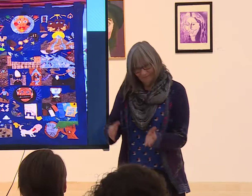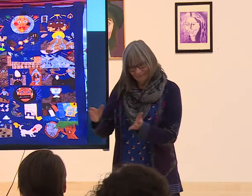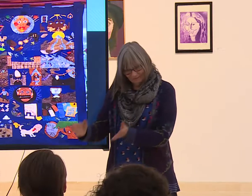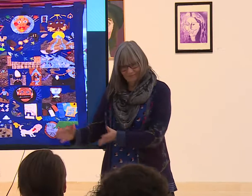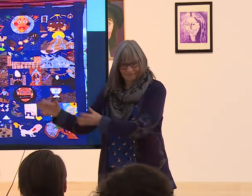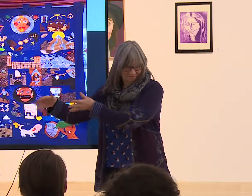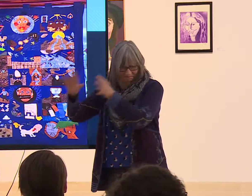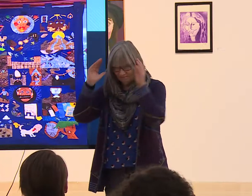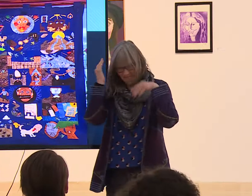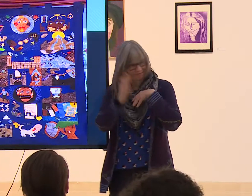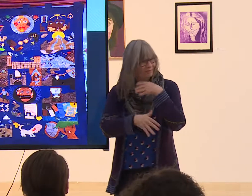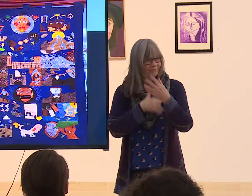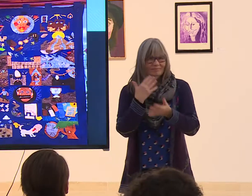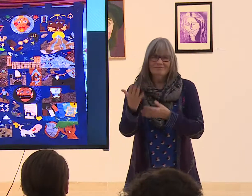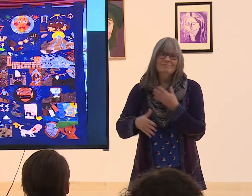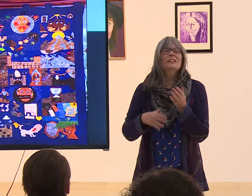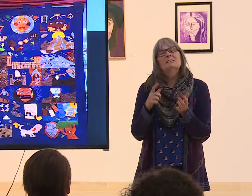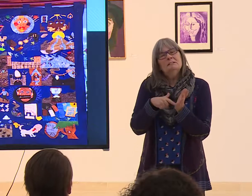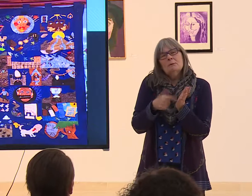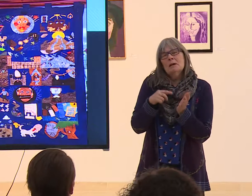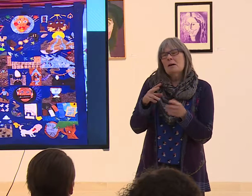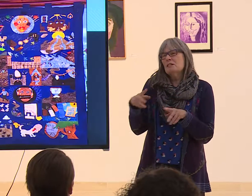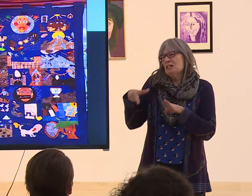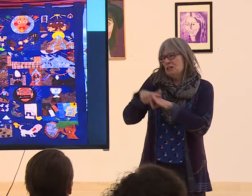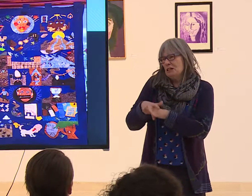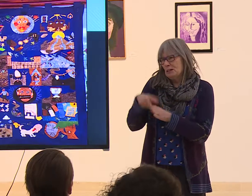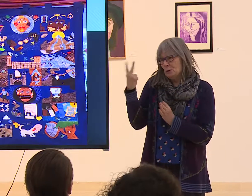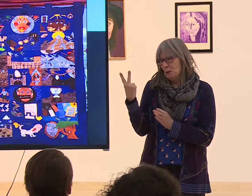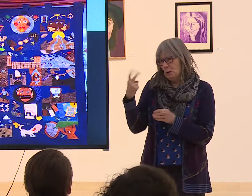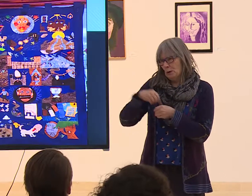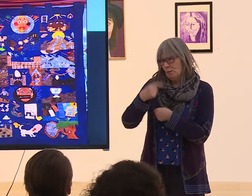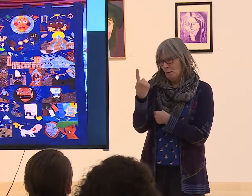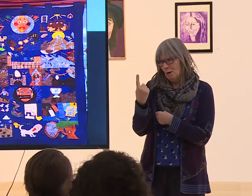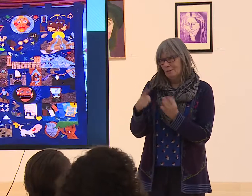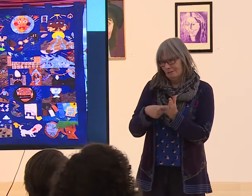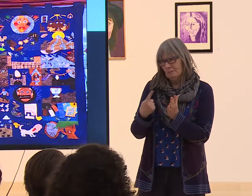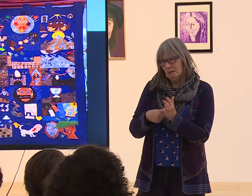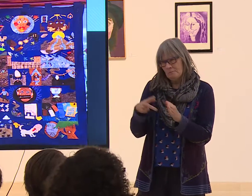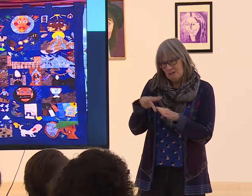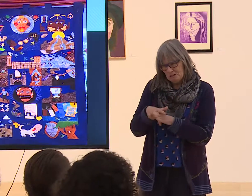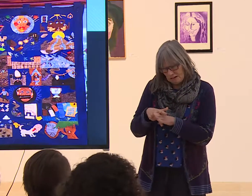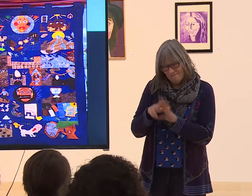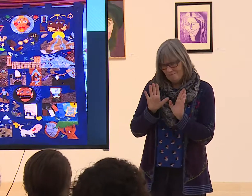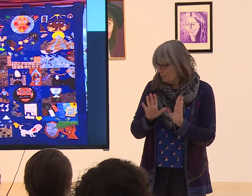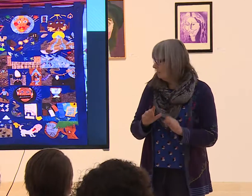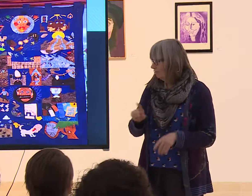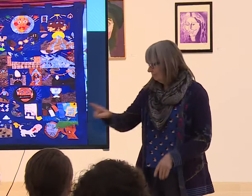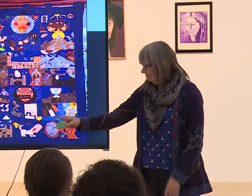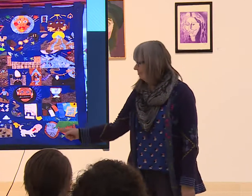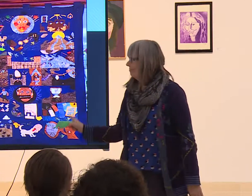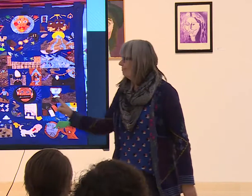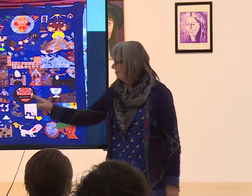and that wasn't really my focus, but I did create a piece. Sometimes I would cheat; I admit I'd do two motifs